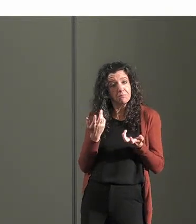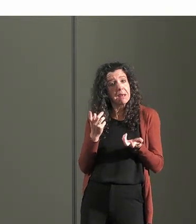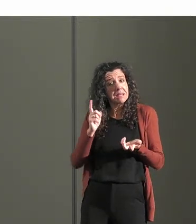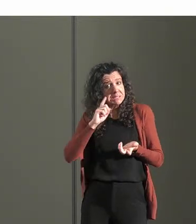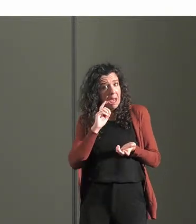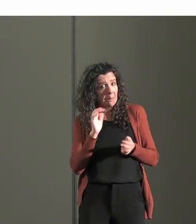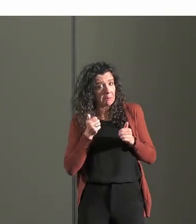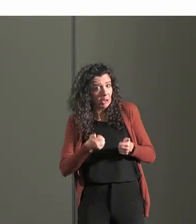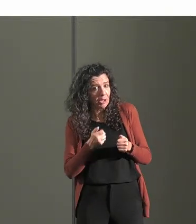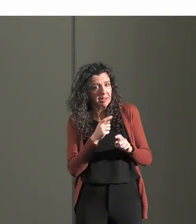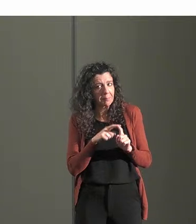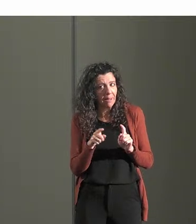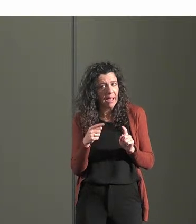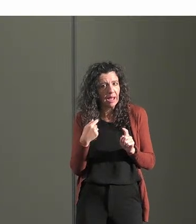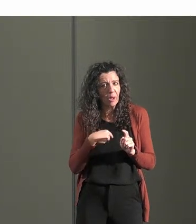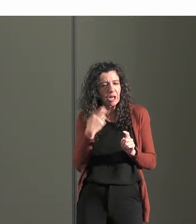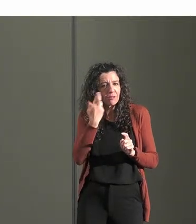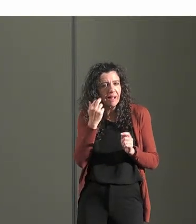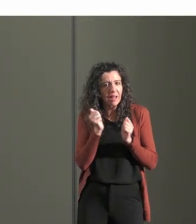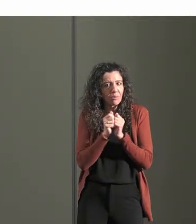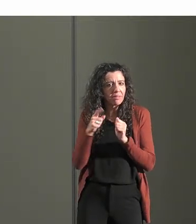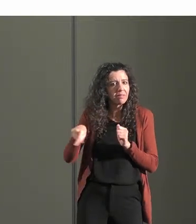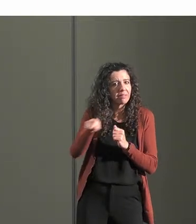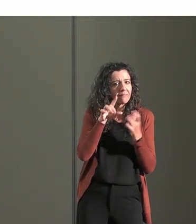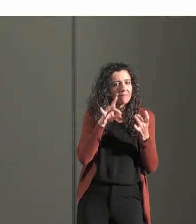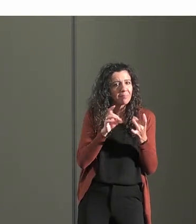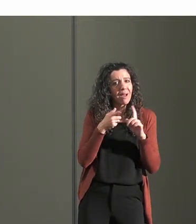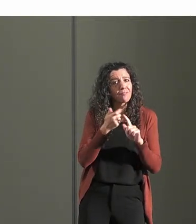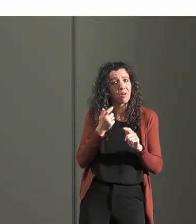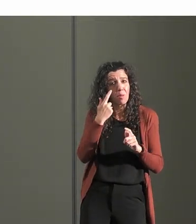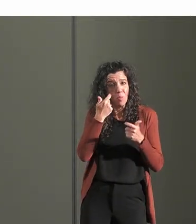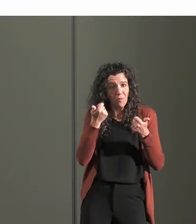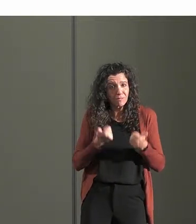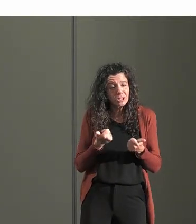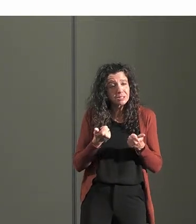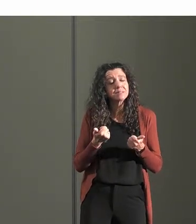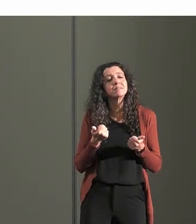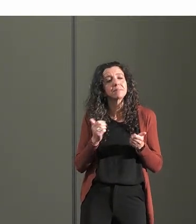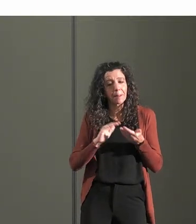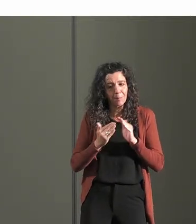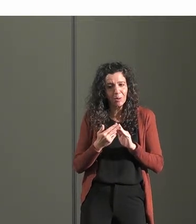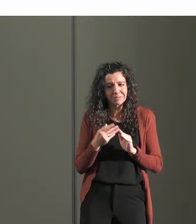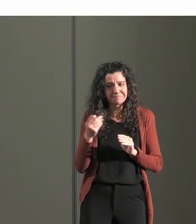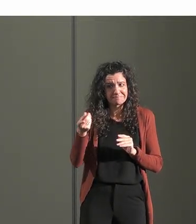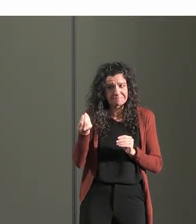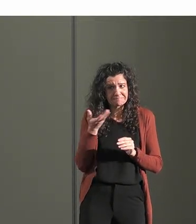the size. And on paper it sounds great. We quickly heard